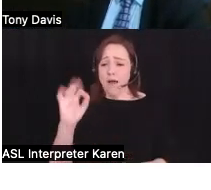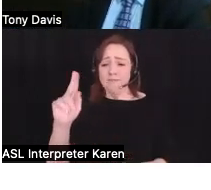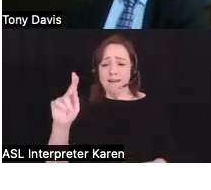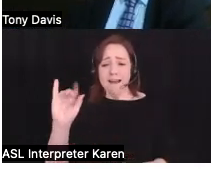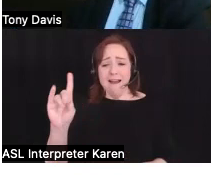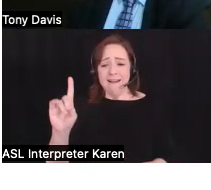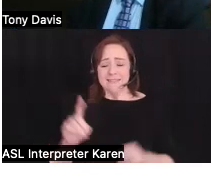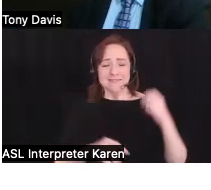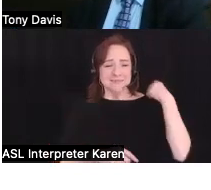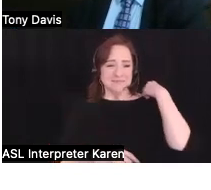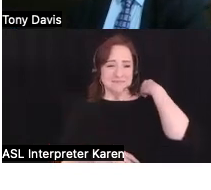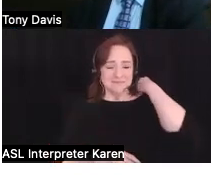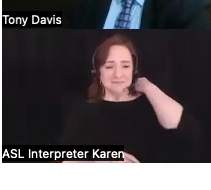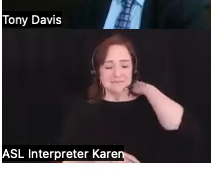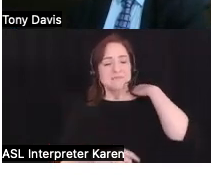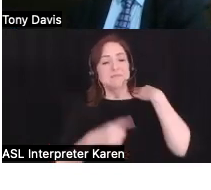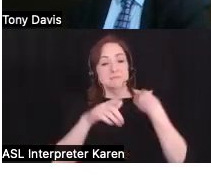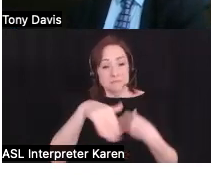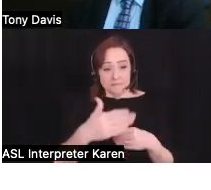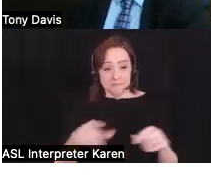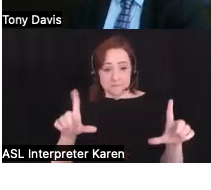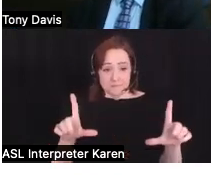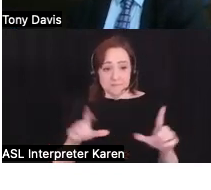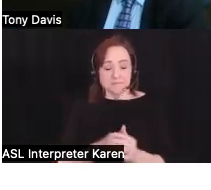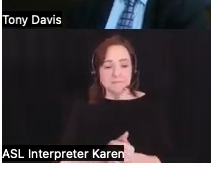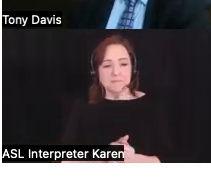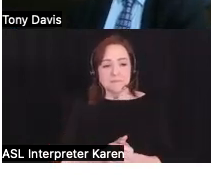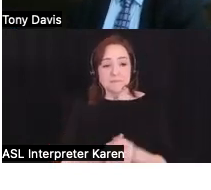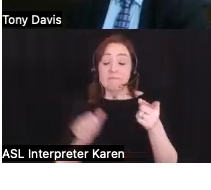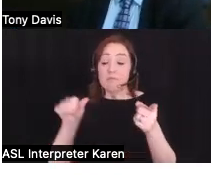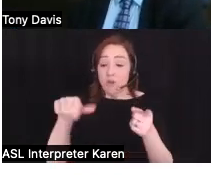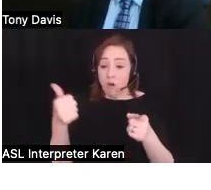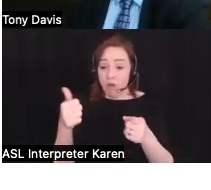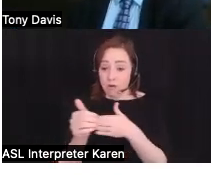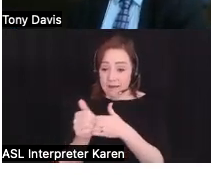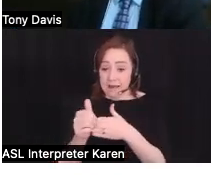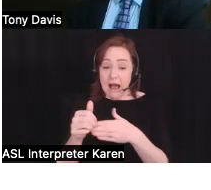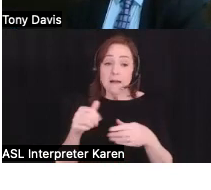another guidance document on this teleHealth Website is the telehealth glossary. now this